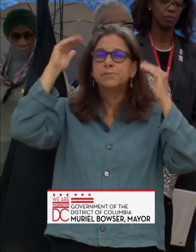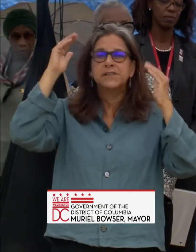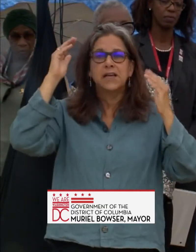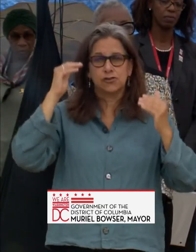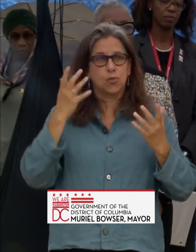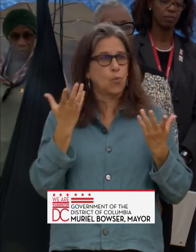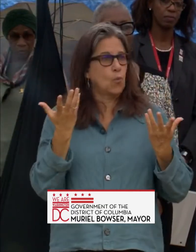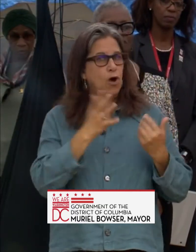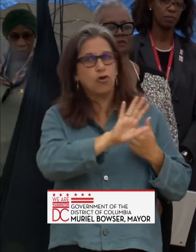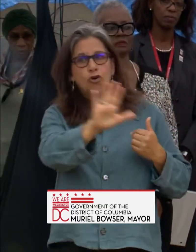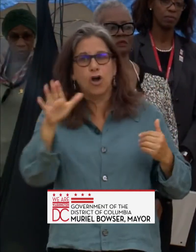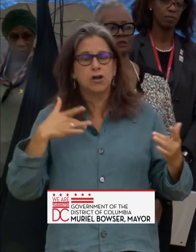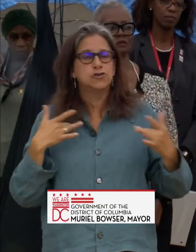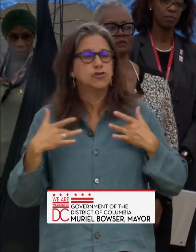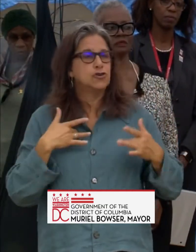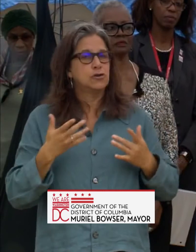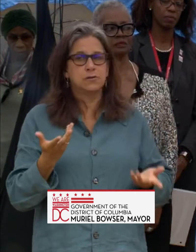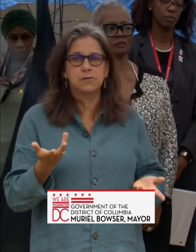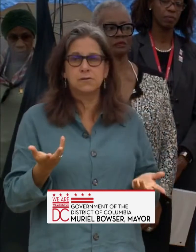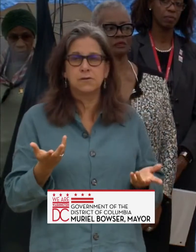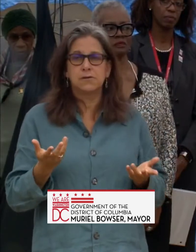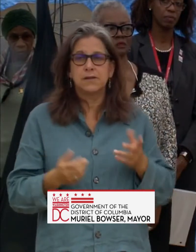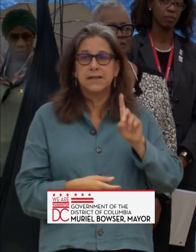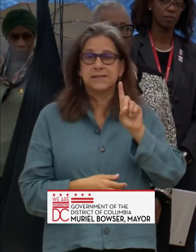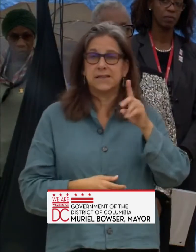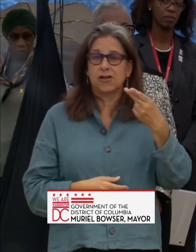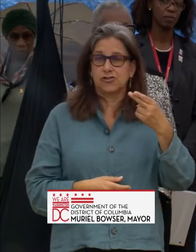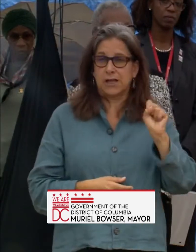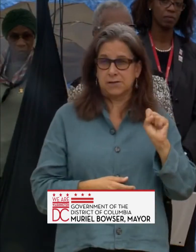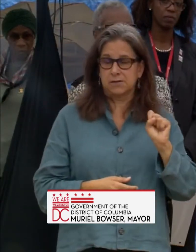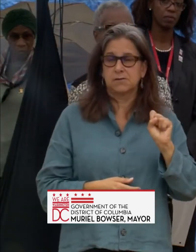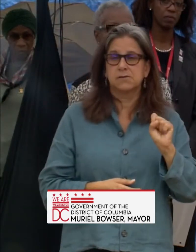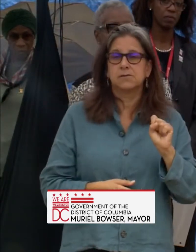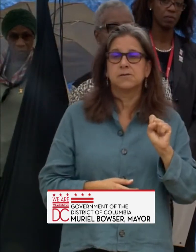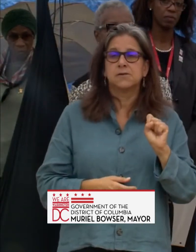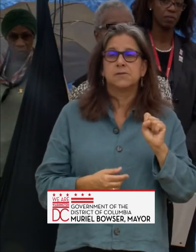THOSE ARE THINGS THAT DHS AND AS WE WORK WITH CONTRACT PROVIDERS